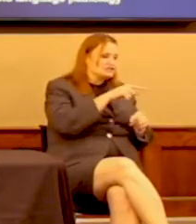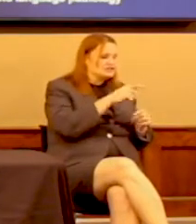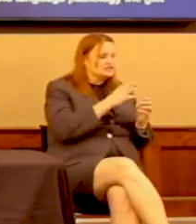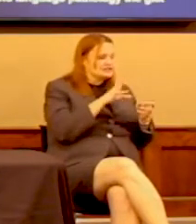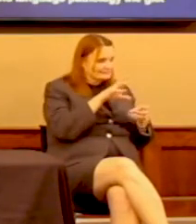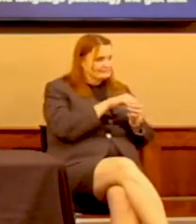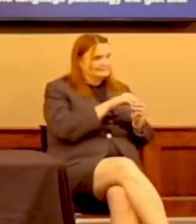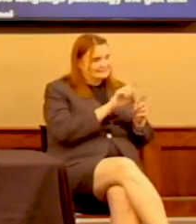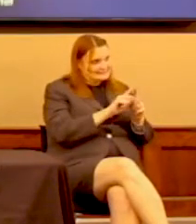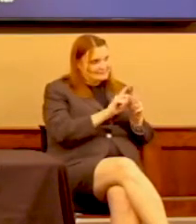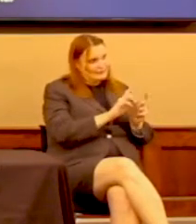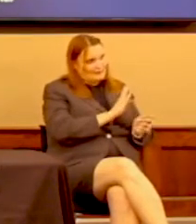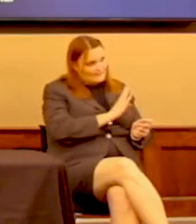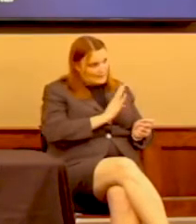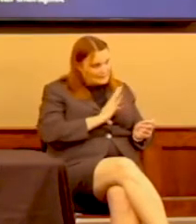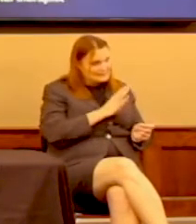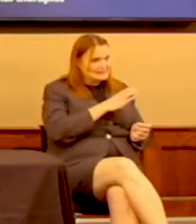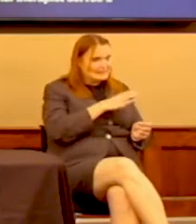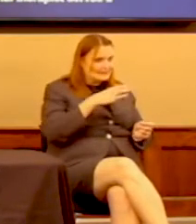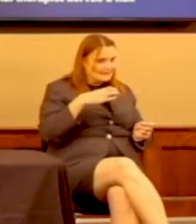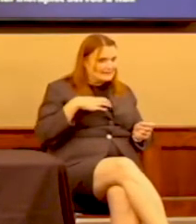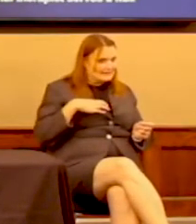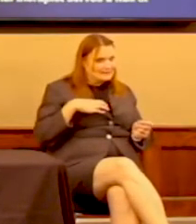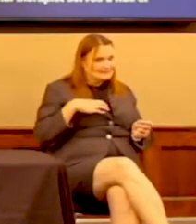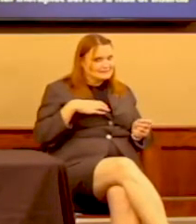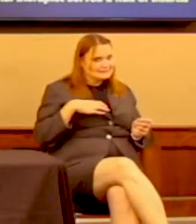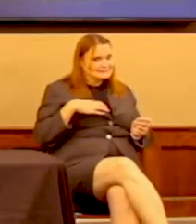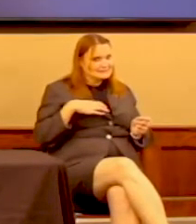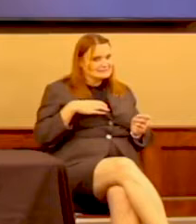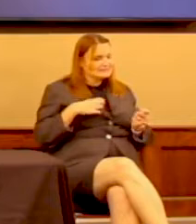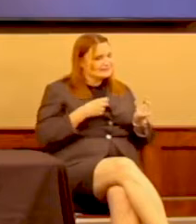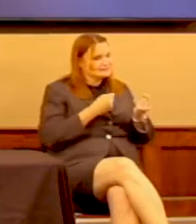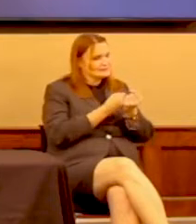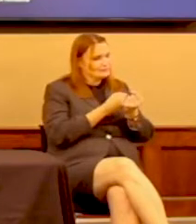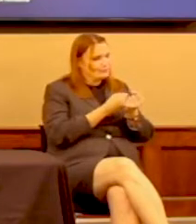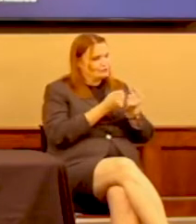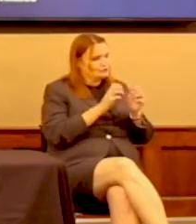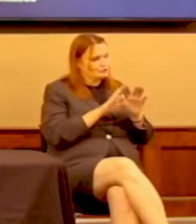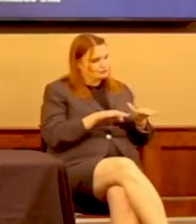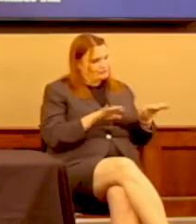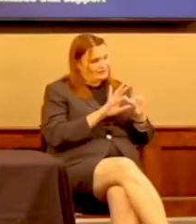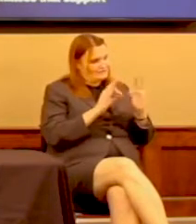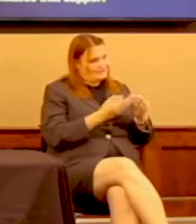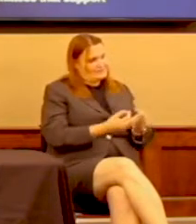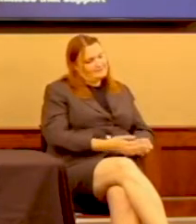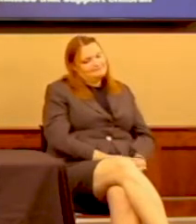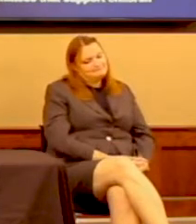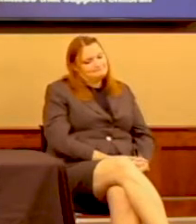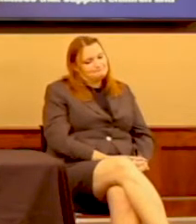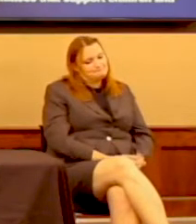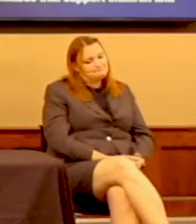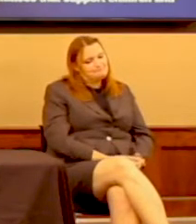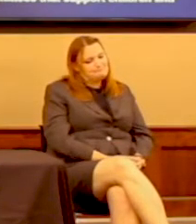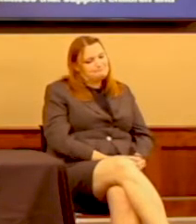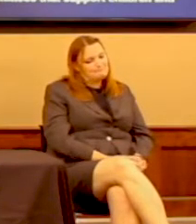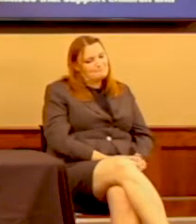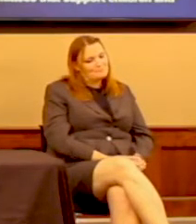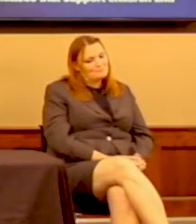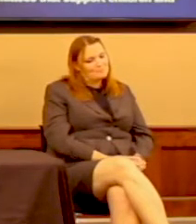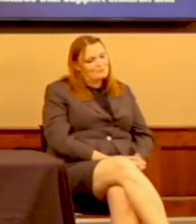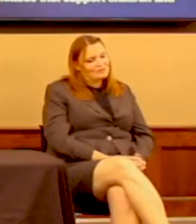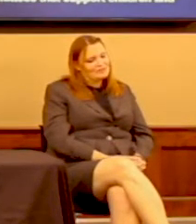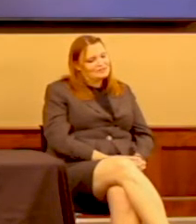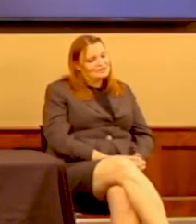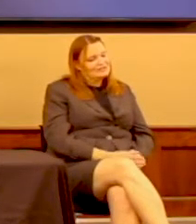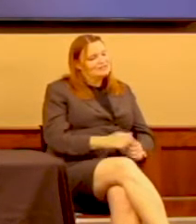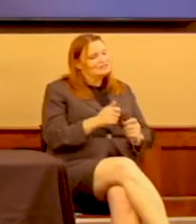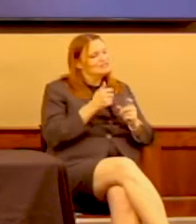and committees that support children and